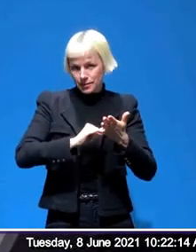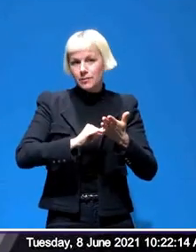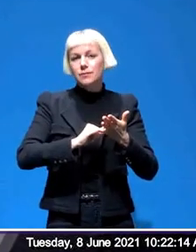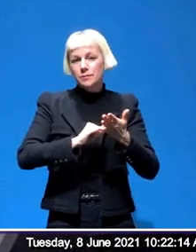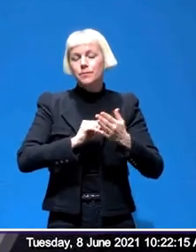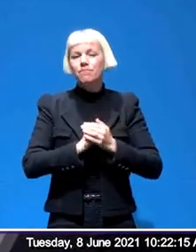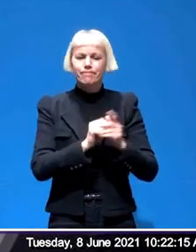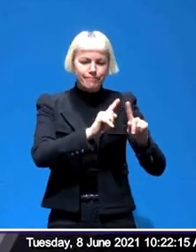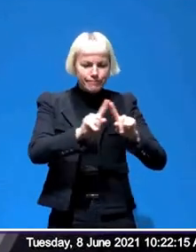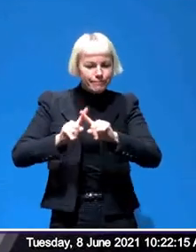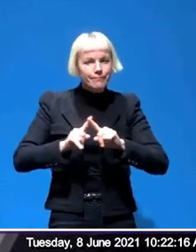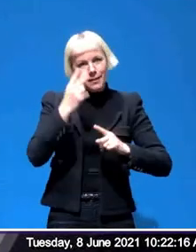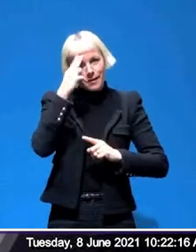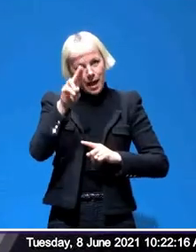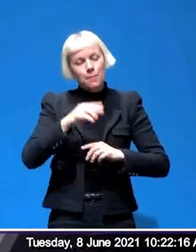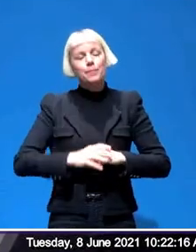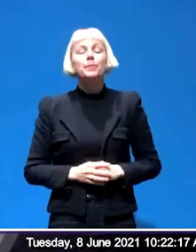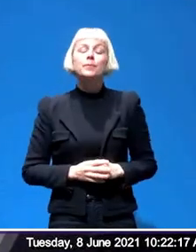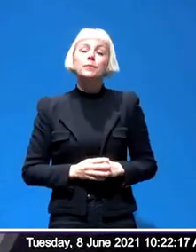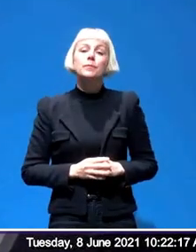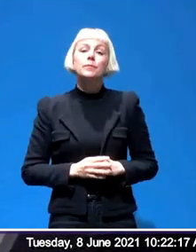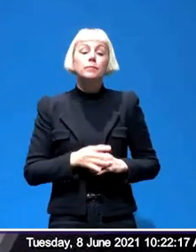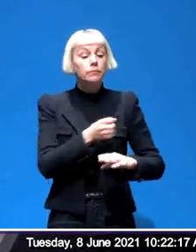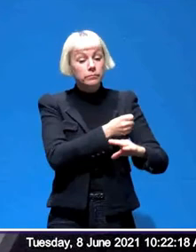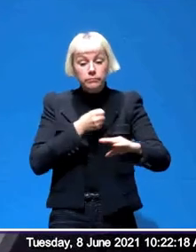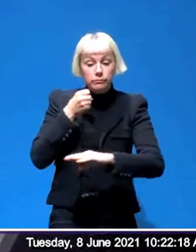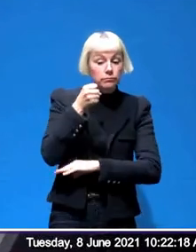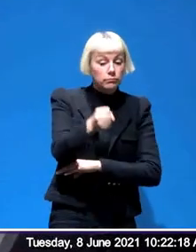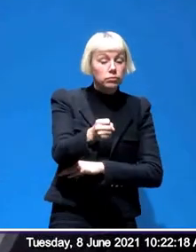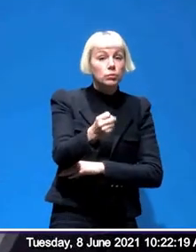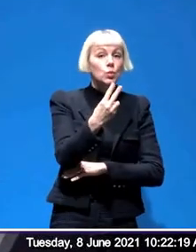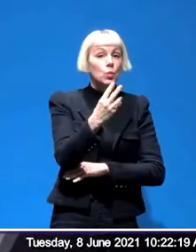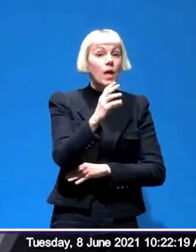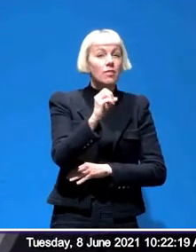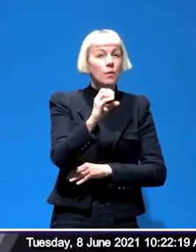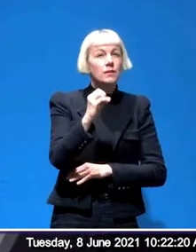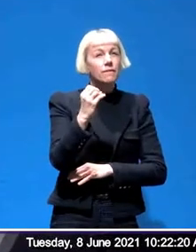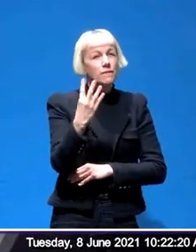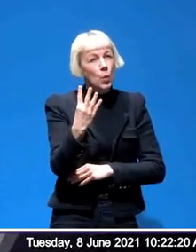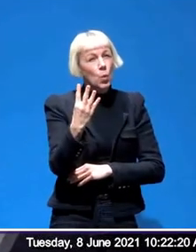When Daniel first moved to N Street in 2004 to --- I'm not sure of the exact